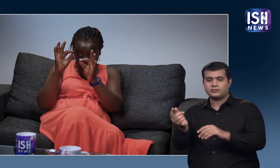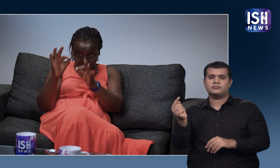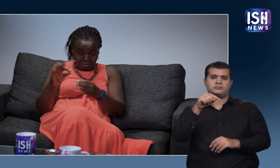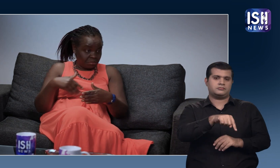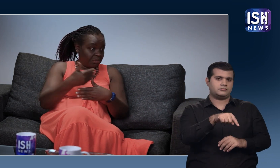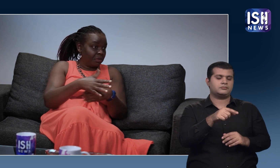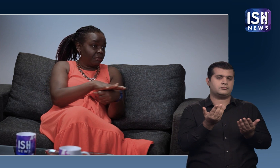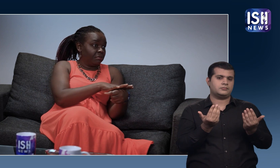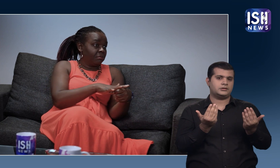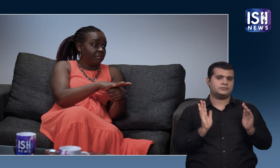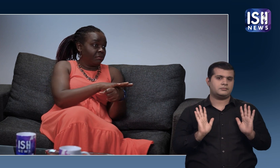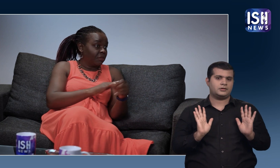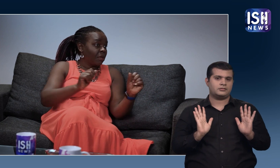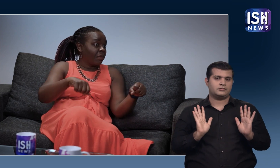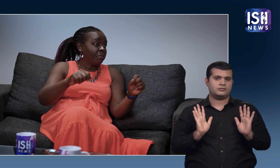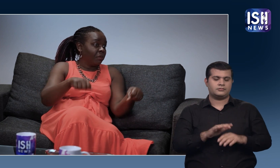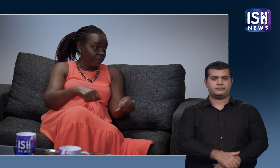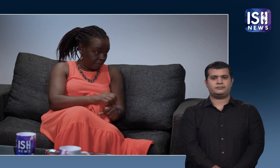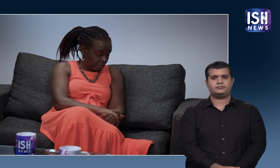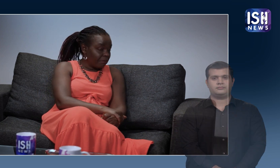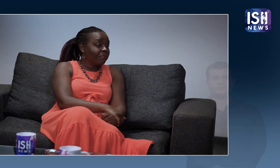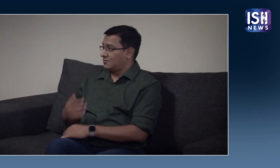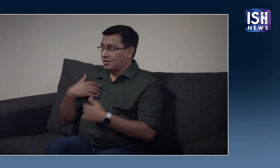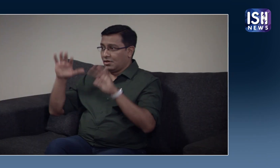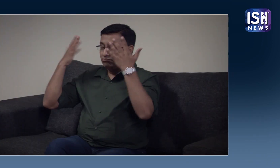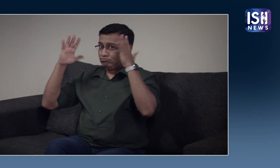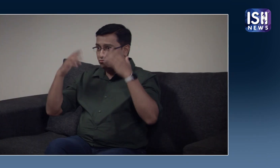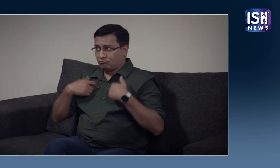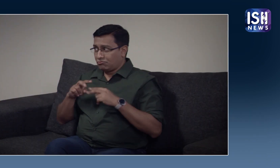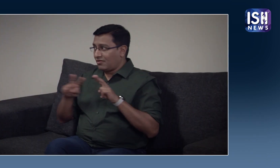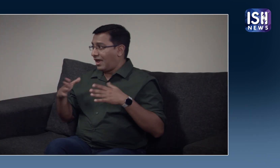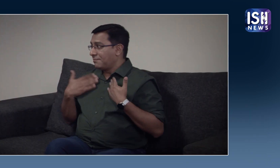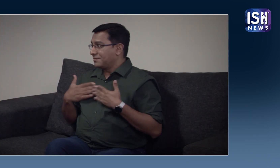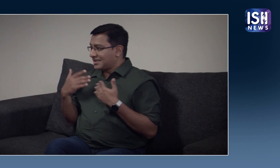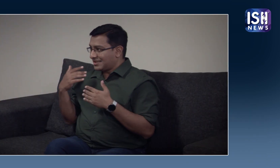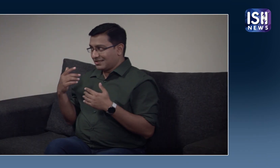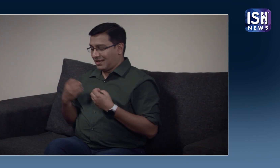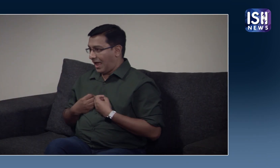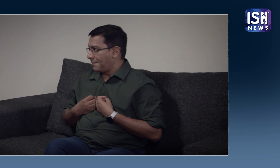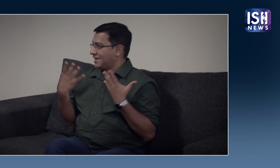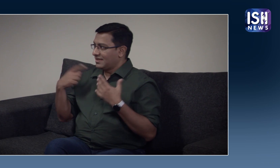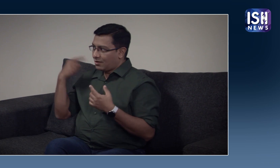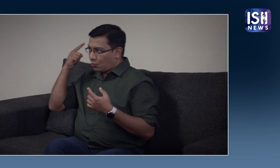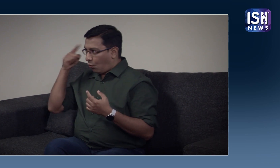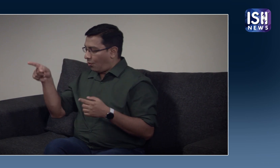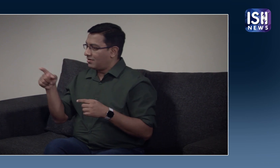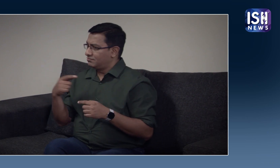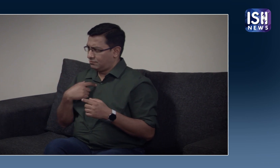After it is done, it is possible that India is next. Wonderful! I am very happy to know that.